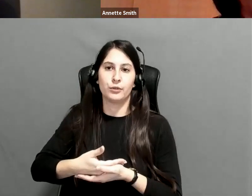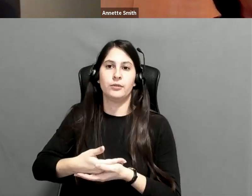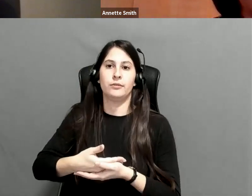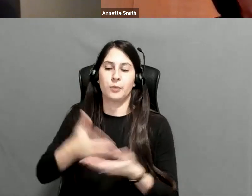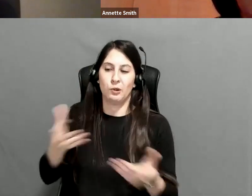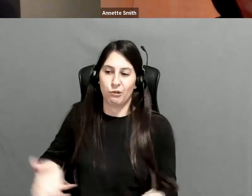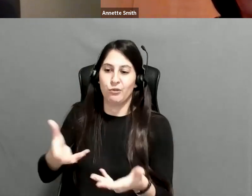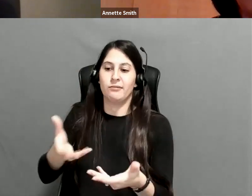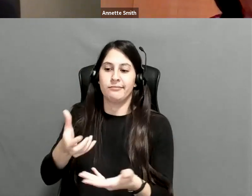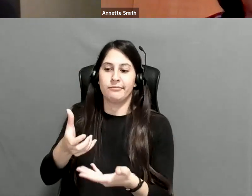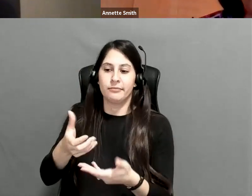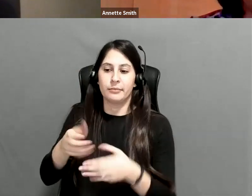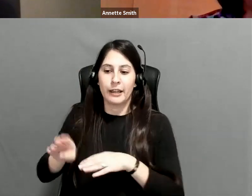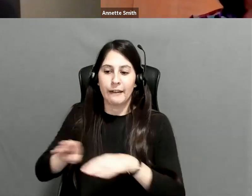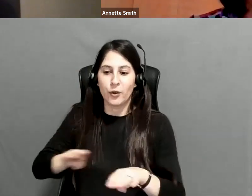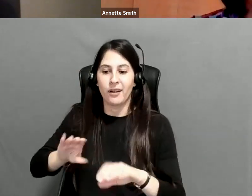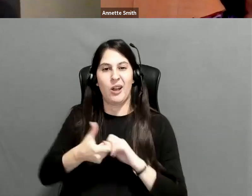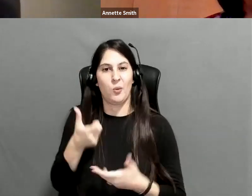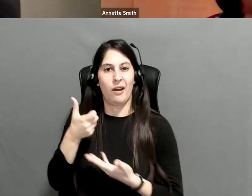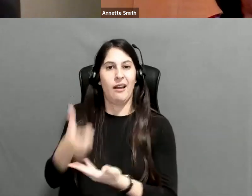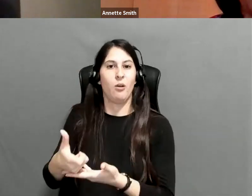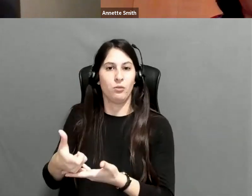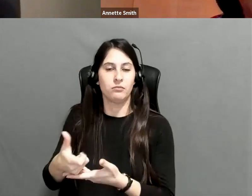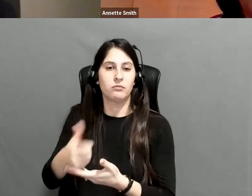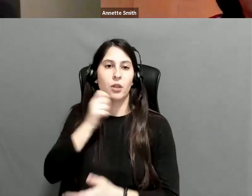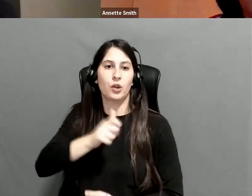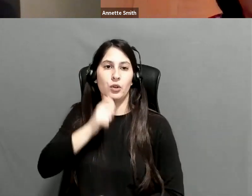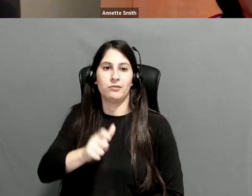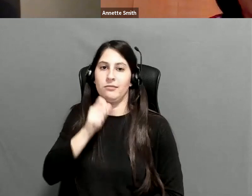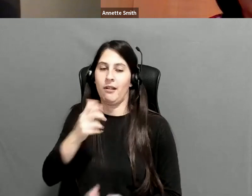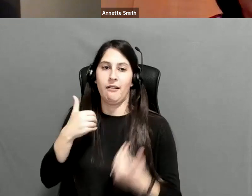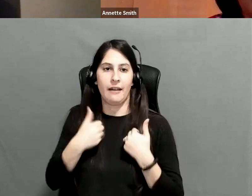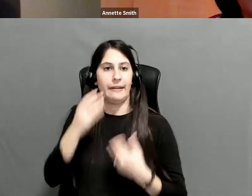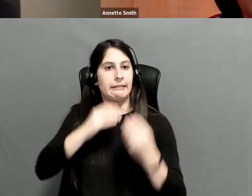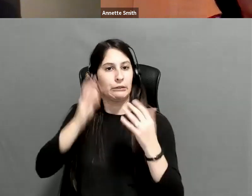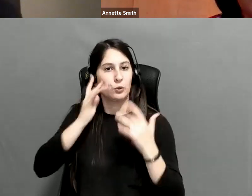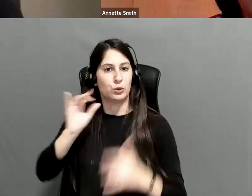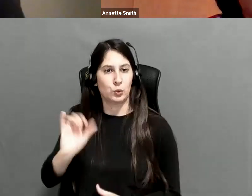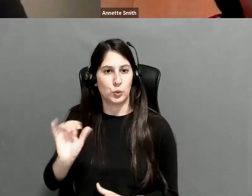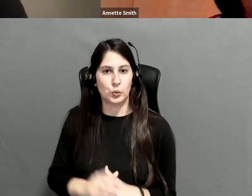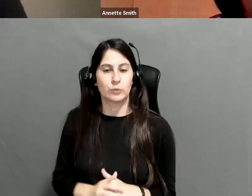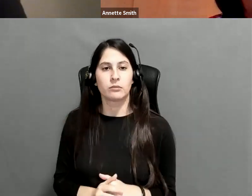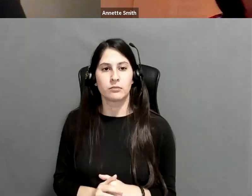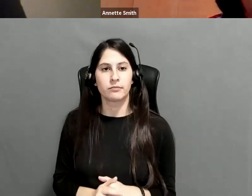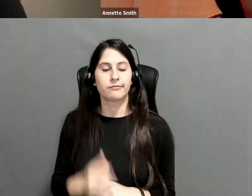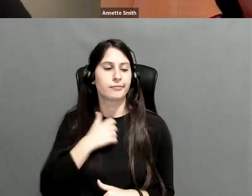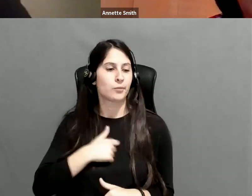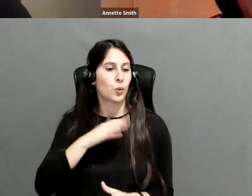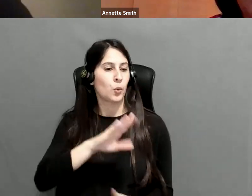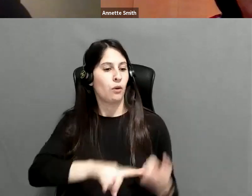that her daughters are kind of coping with her behavior. How can I help the girls to avoid having an eating